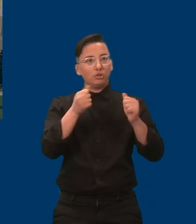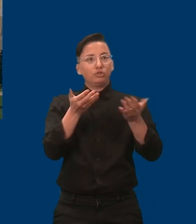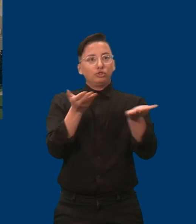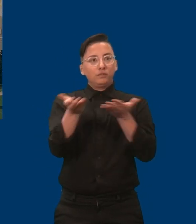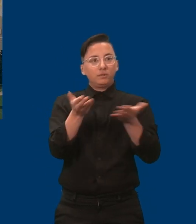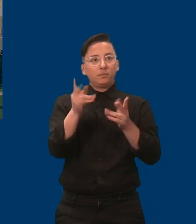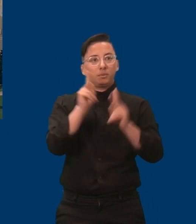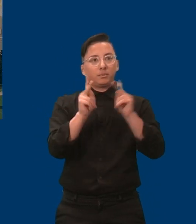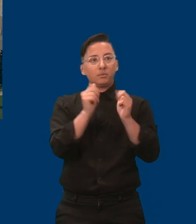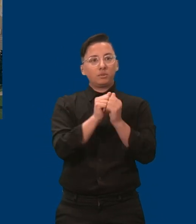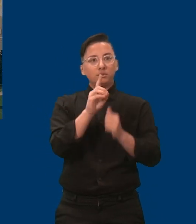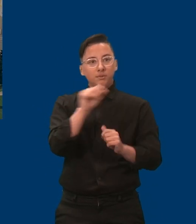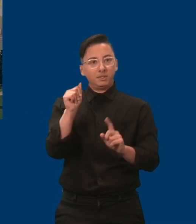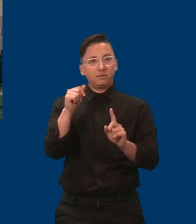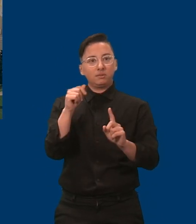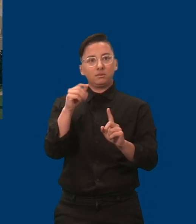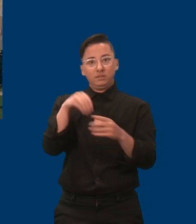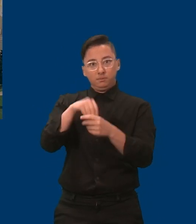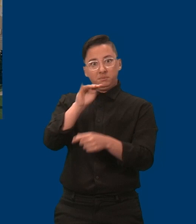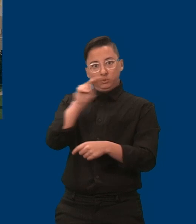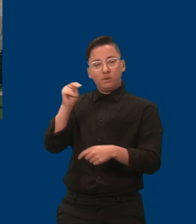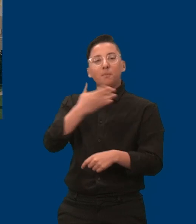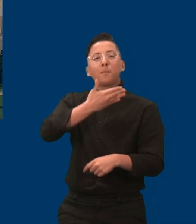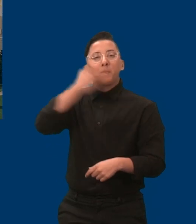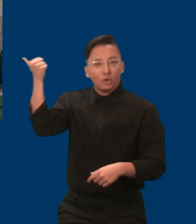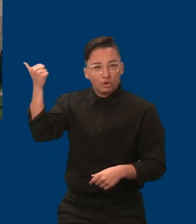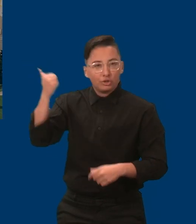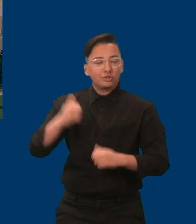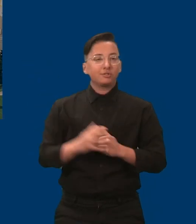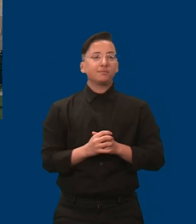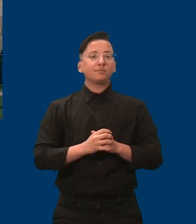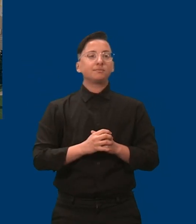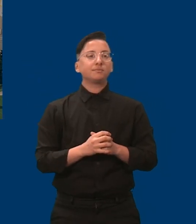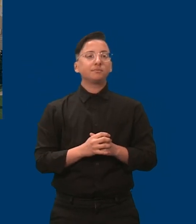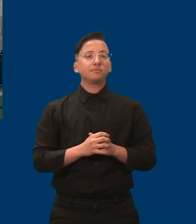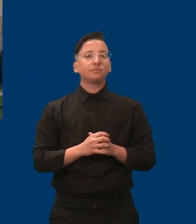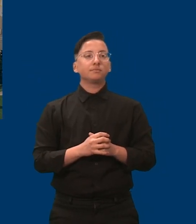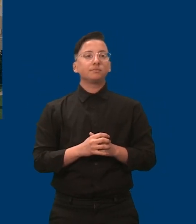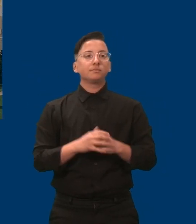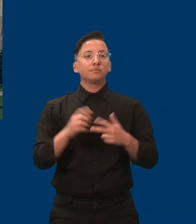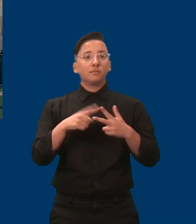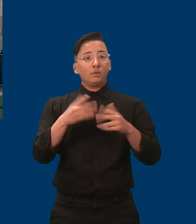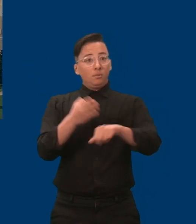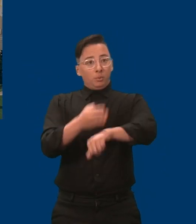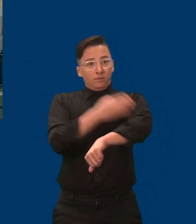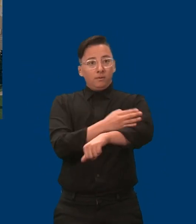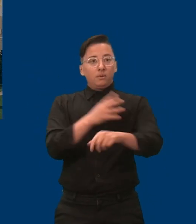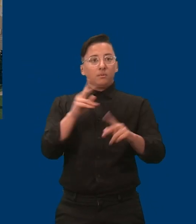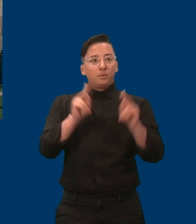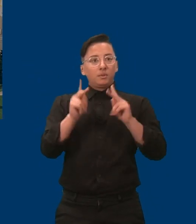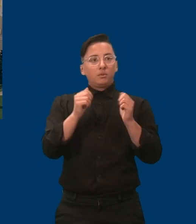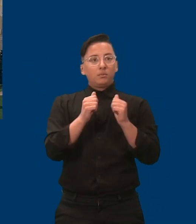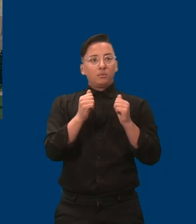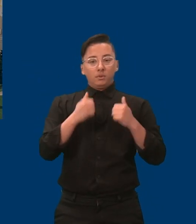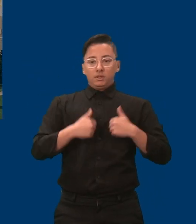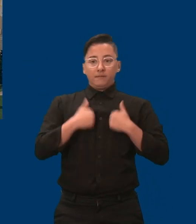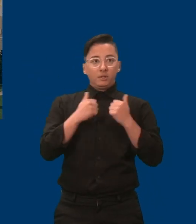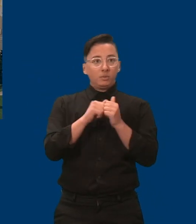of Minnesotans with disabilities. This includes making it easier for Minnesotans with rare diseases to see the specialists they need,